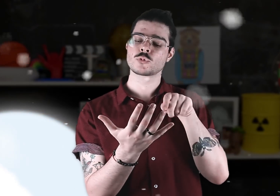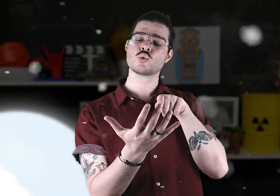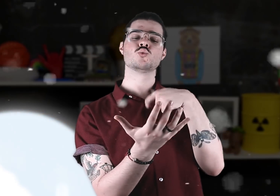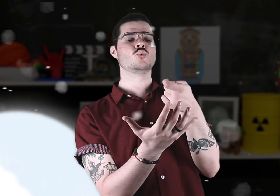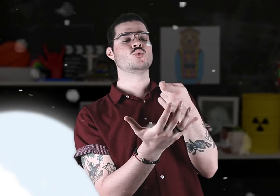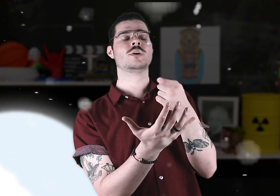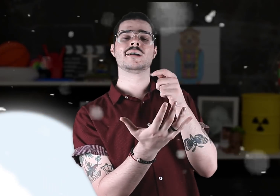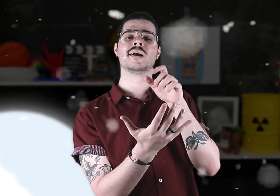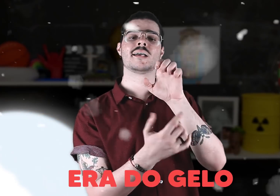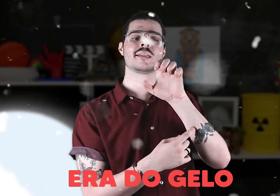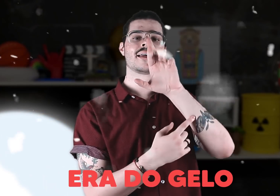known as ...